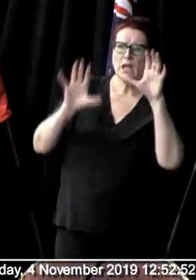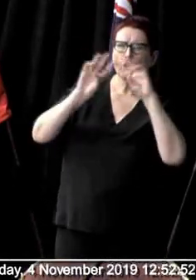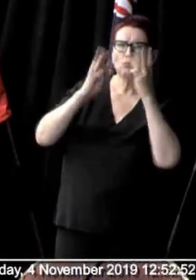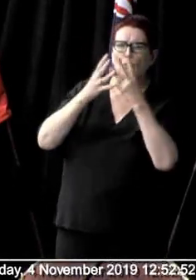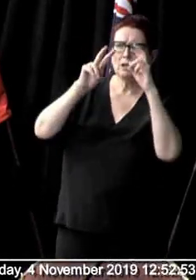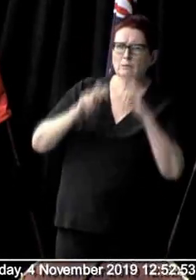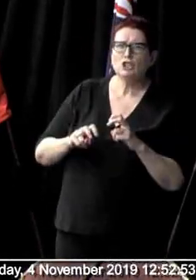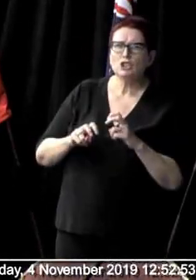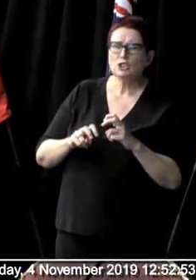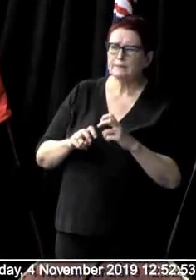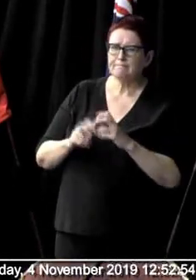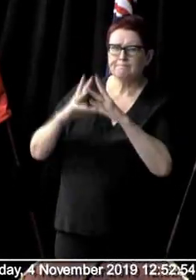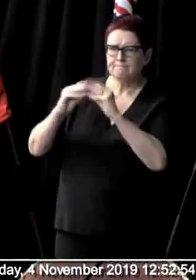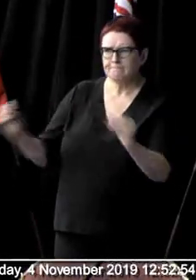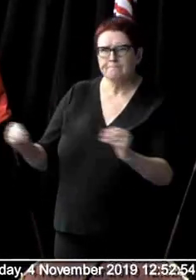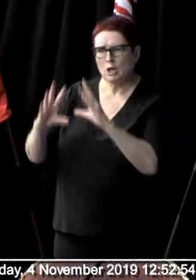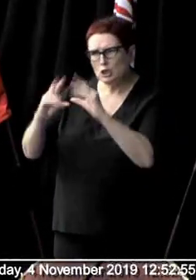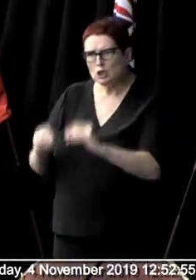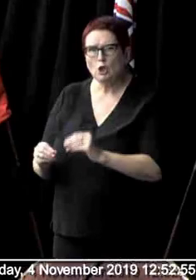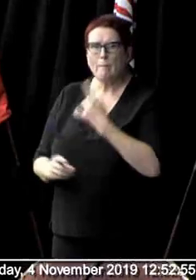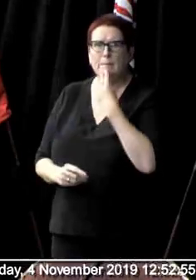the exploitation of people with disabilities, whether it’s from